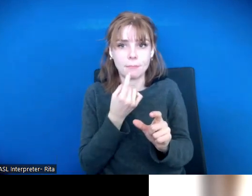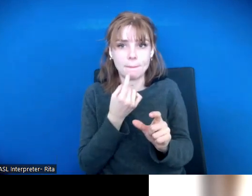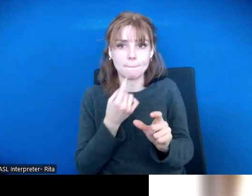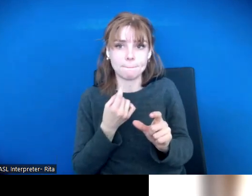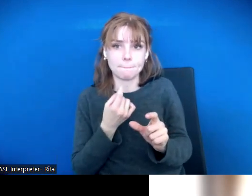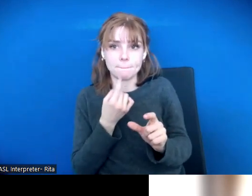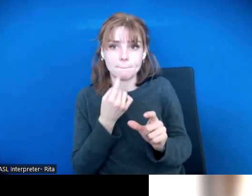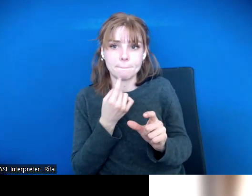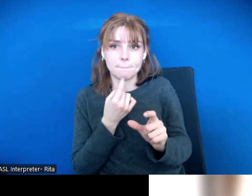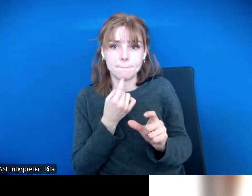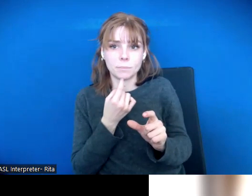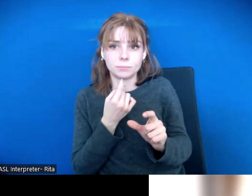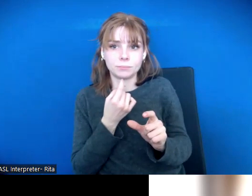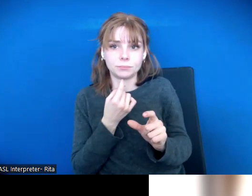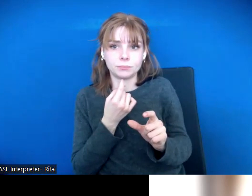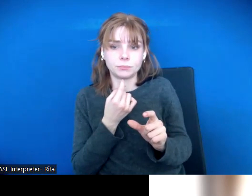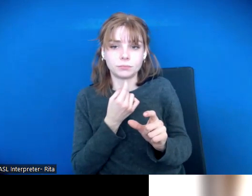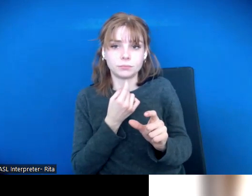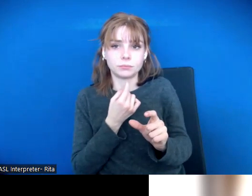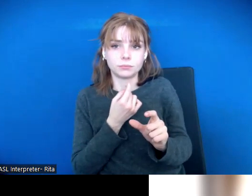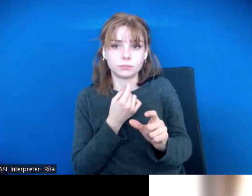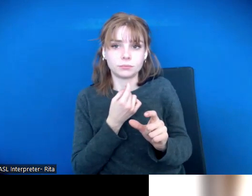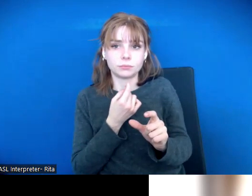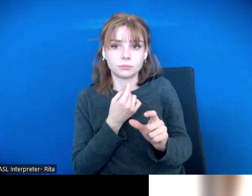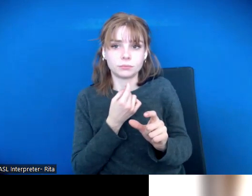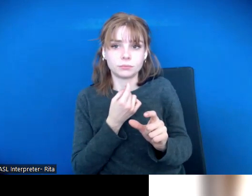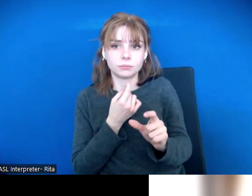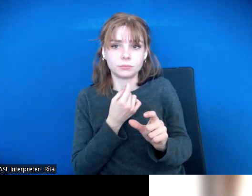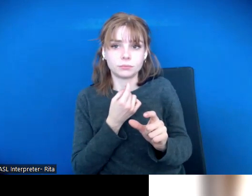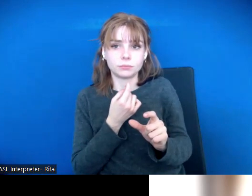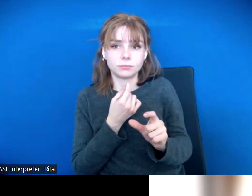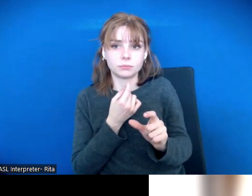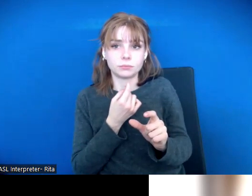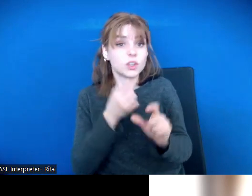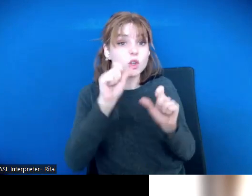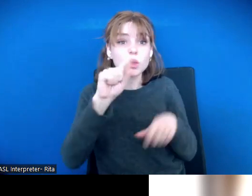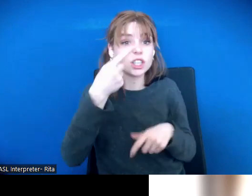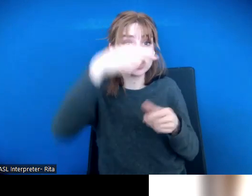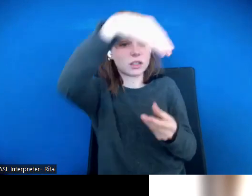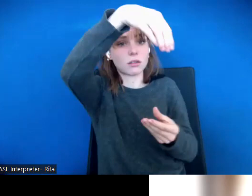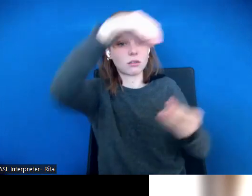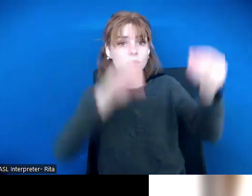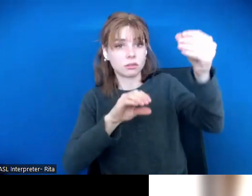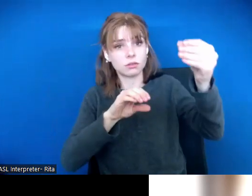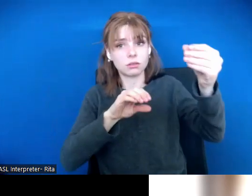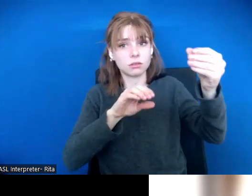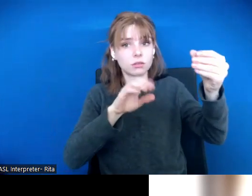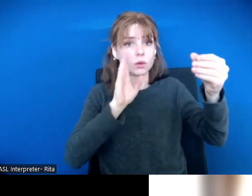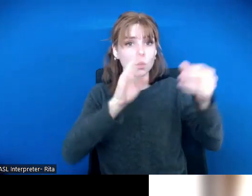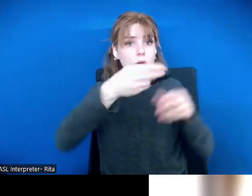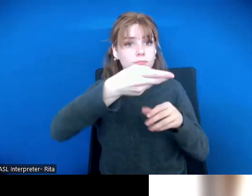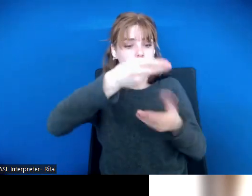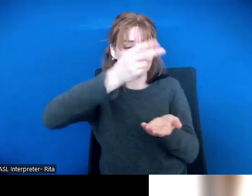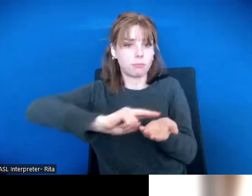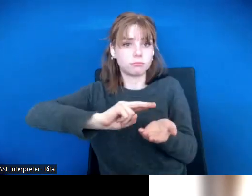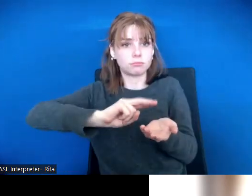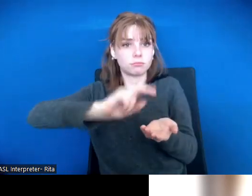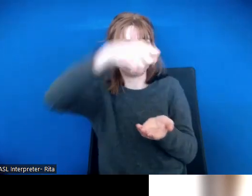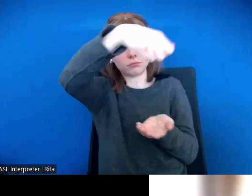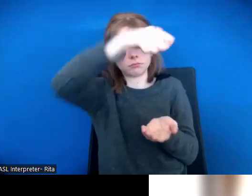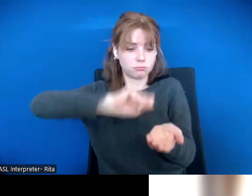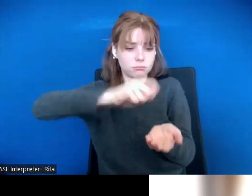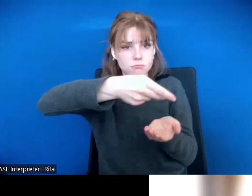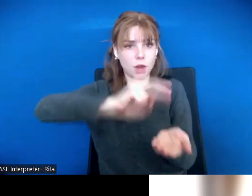medication into this device. And we would program when the meds should be taken. So, if the meds are due at 8:00 a.m., what is going to happen is this wheel is going to automatically turn and then there's a small compartment that opens up.